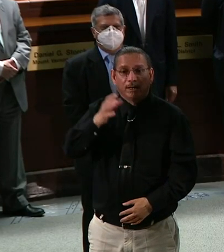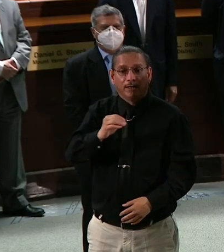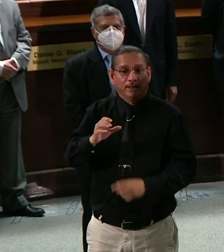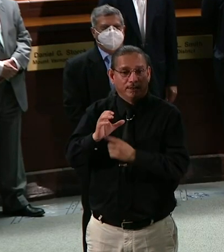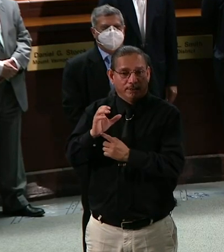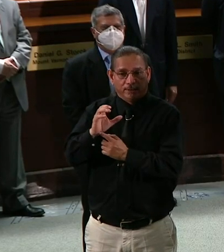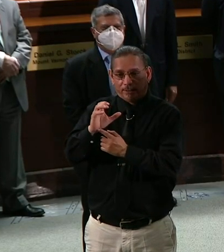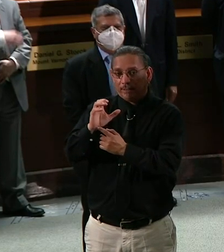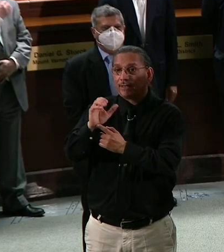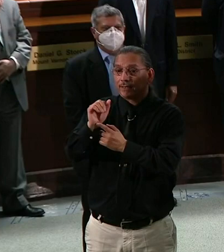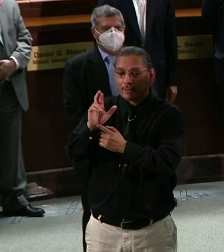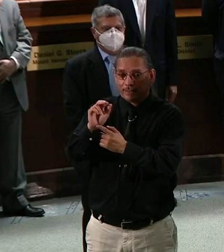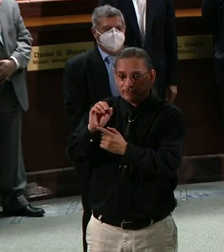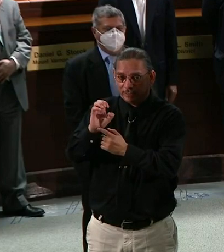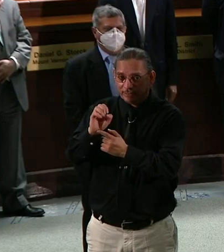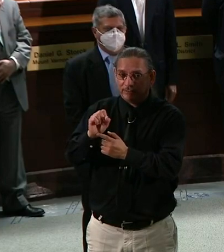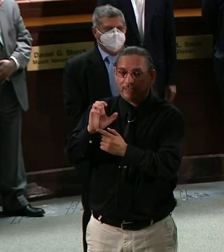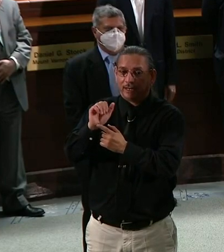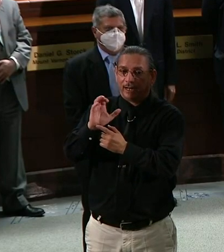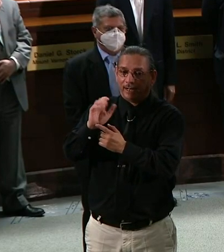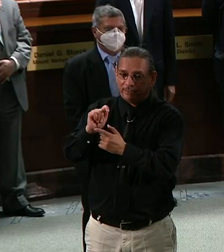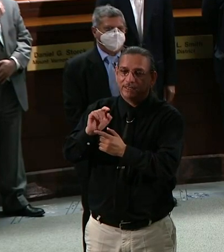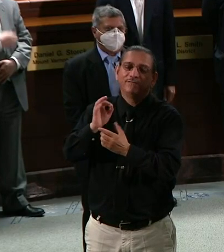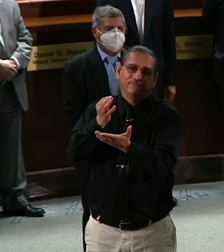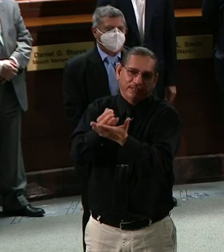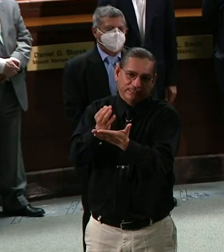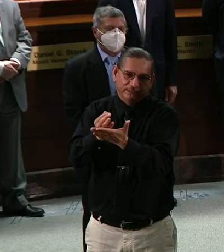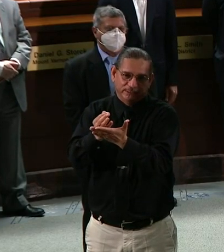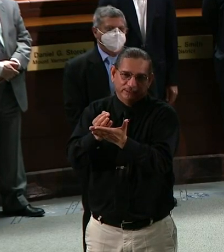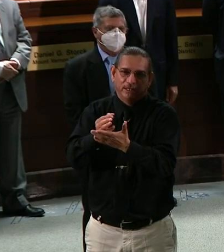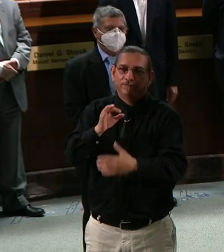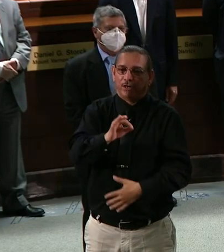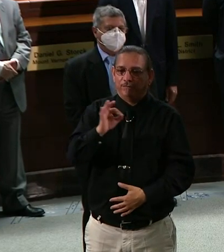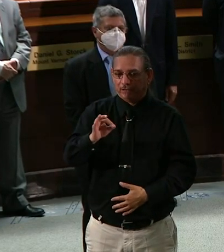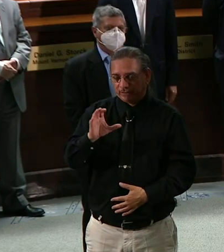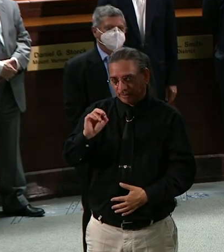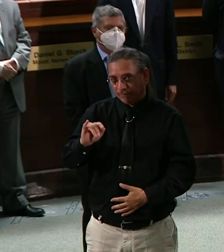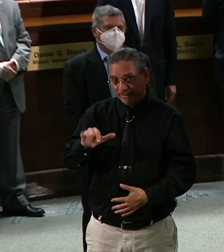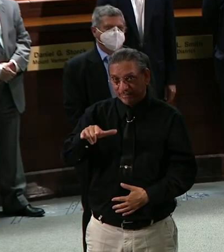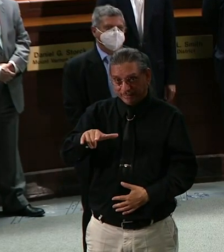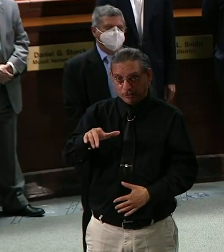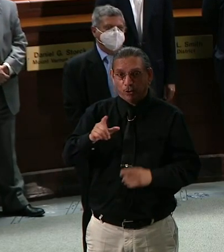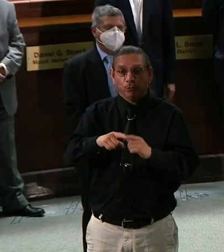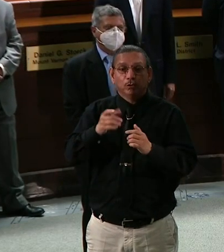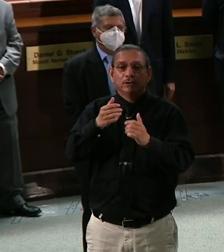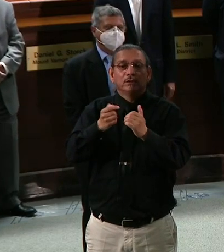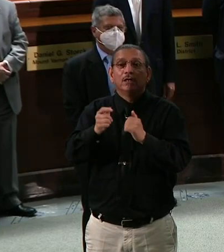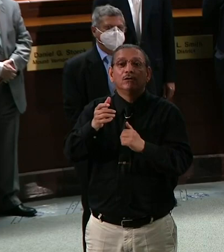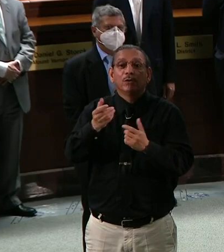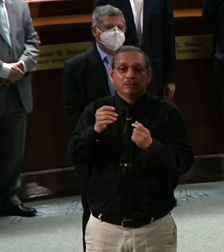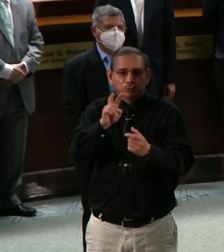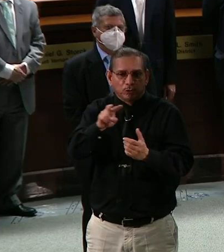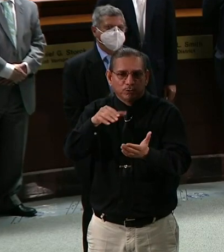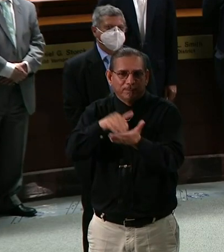OUR FEDERAL PARTNERS AND OUR CARES ACT FUNDING. FAIRFAX COUNTY IMMEDIATE PUT TWENTY